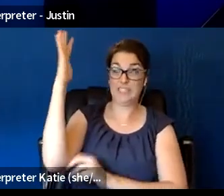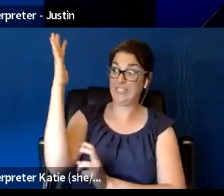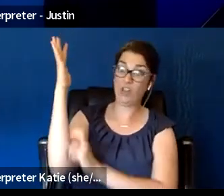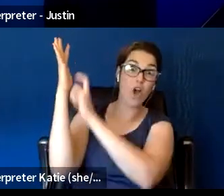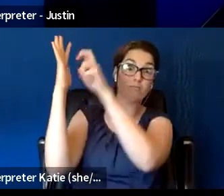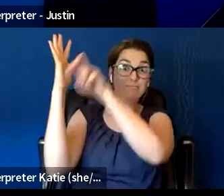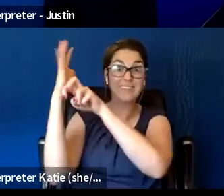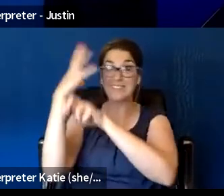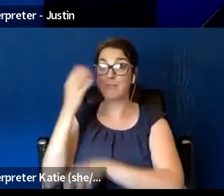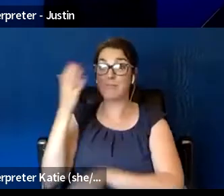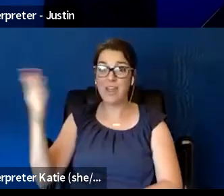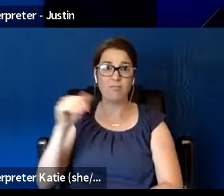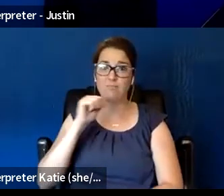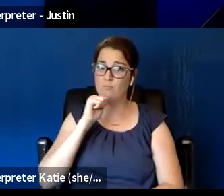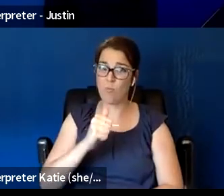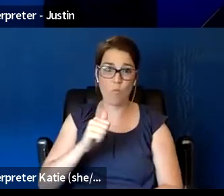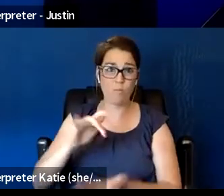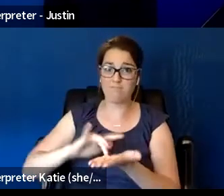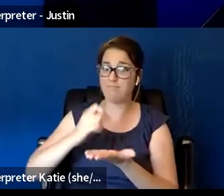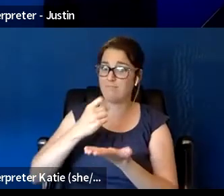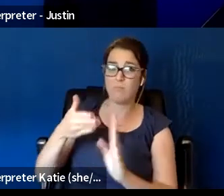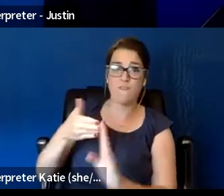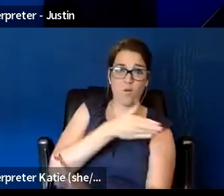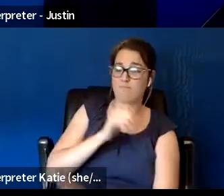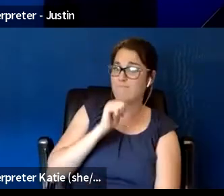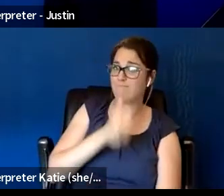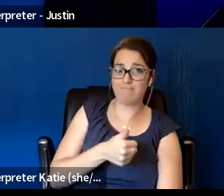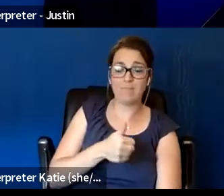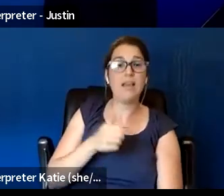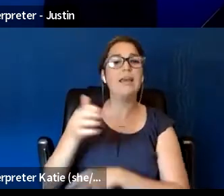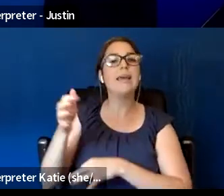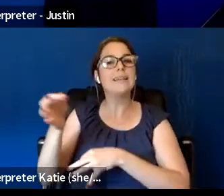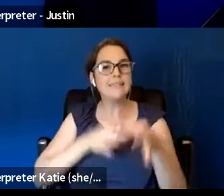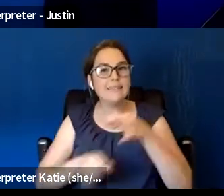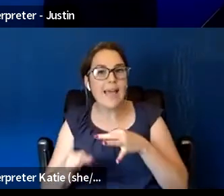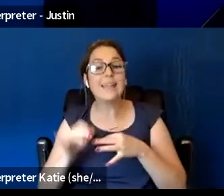versus taking it when she has somebody's couch to sleep on, things like that.